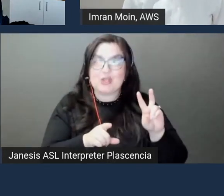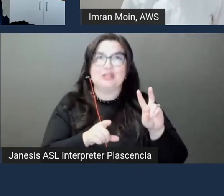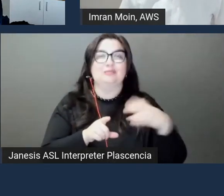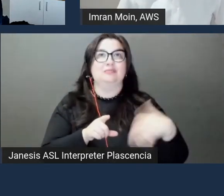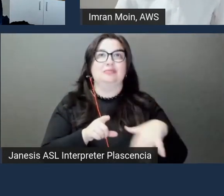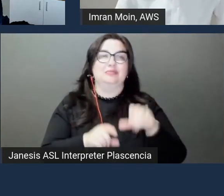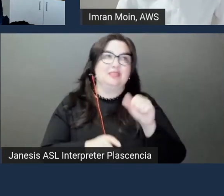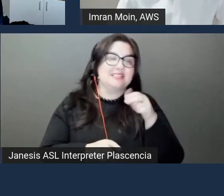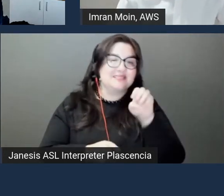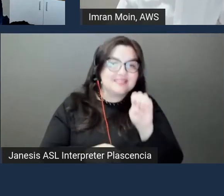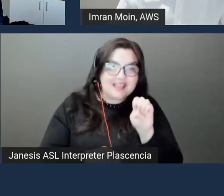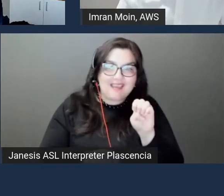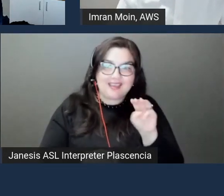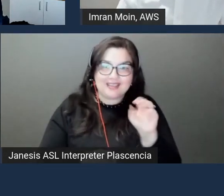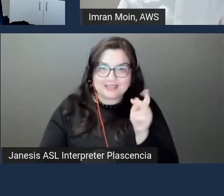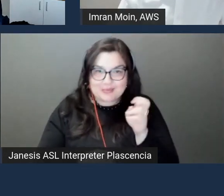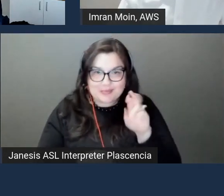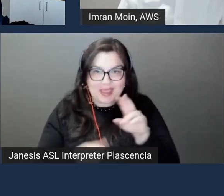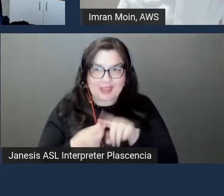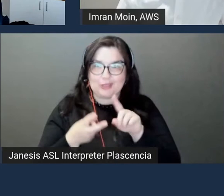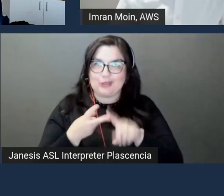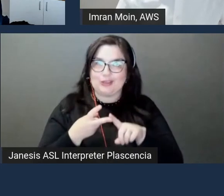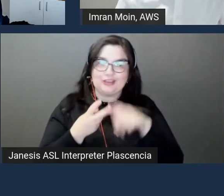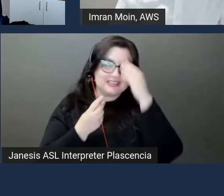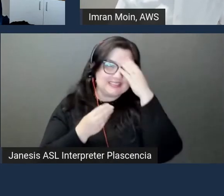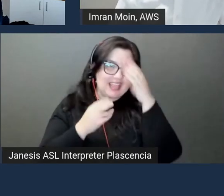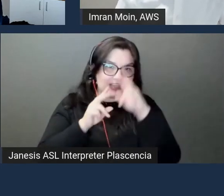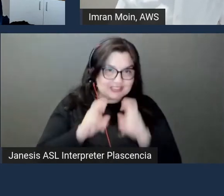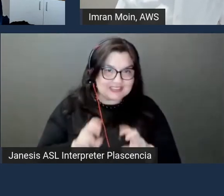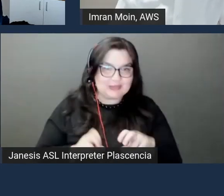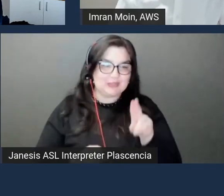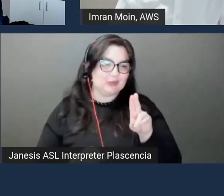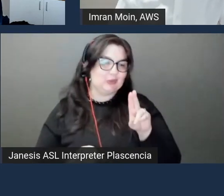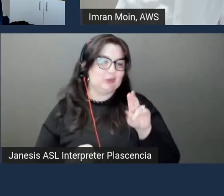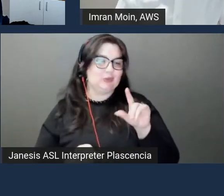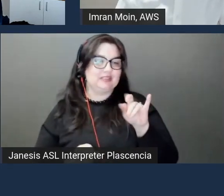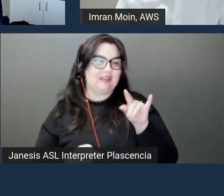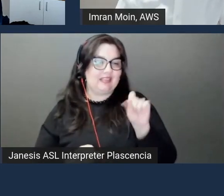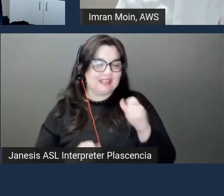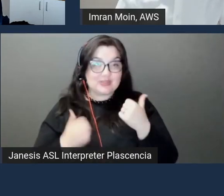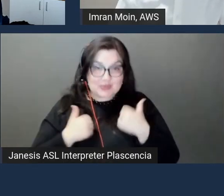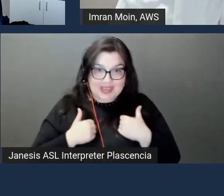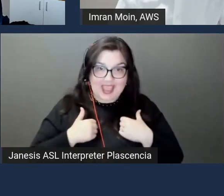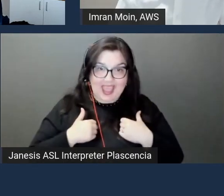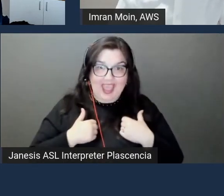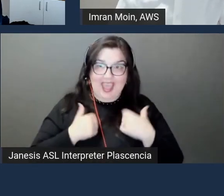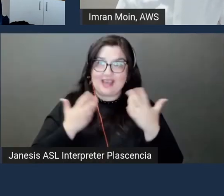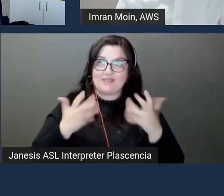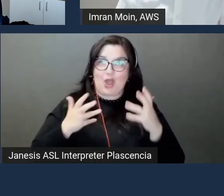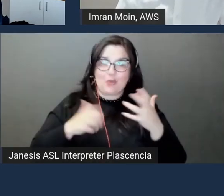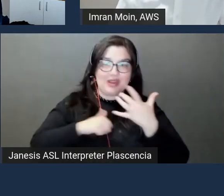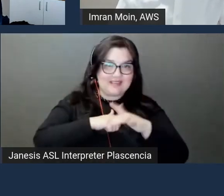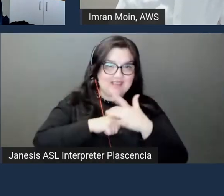like all of the data utilities we have on the cloud that can help you make this just perfect machine learning model for what you want.